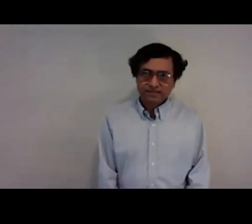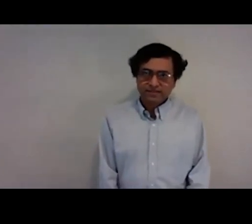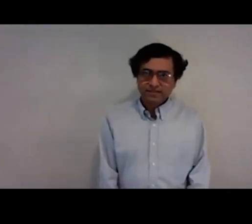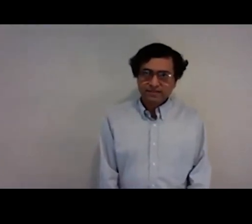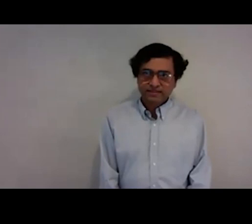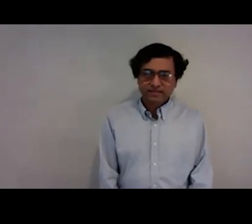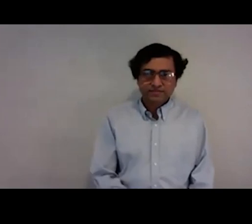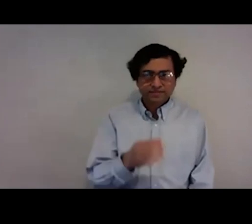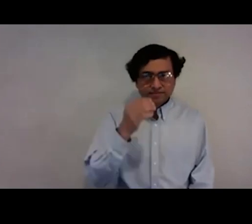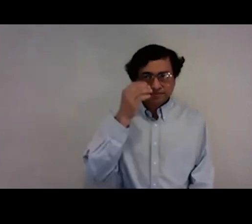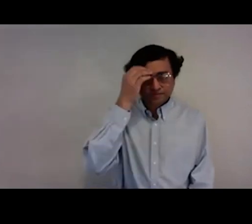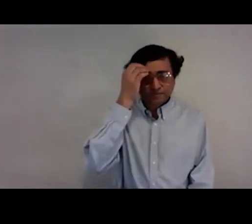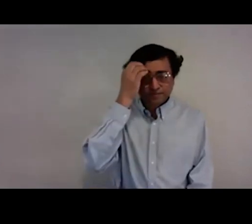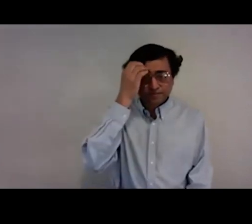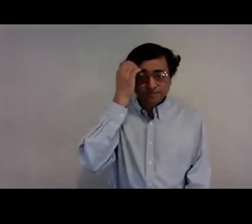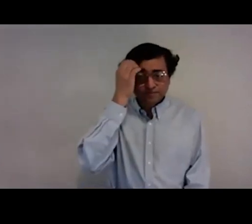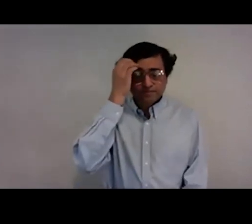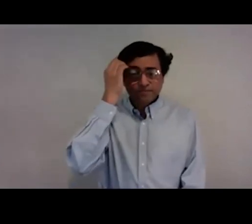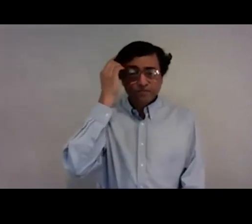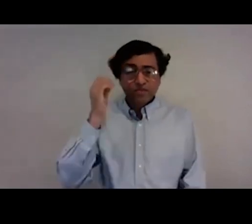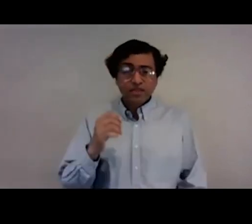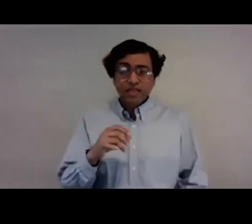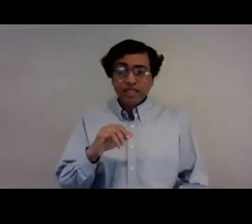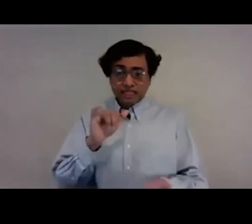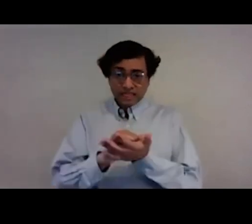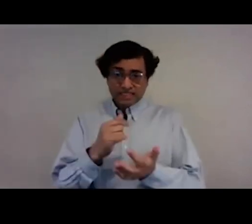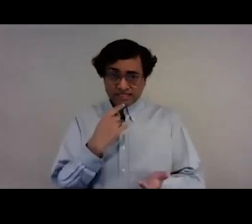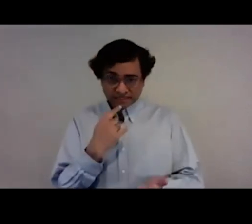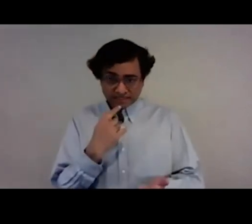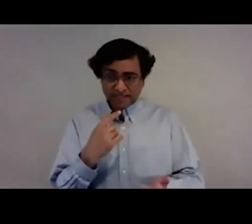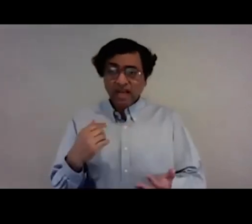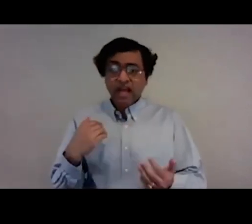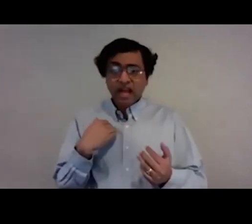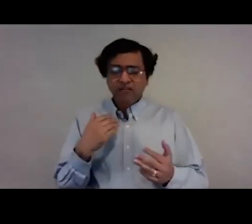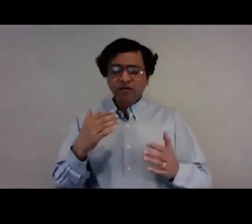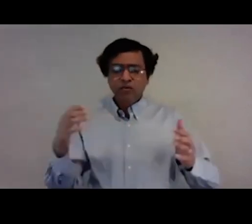Next slide, please.